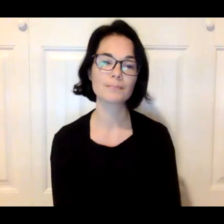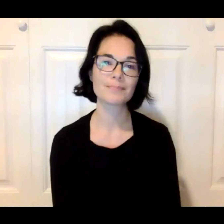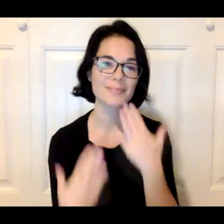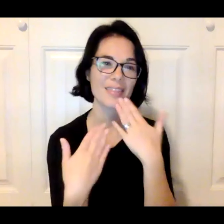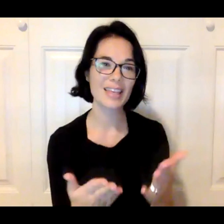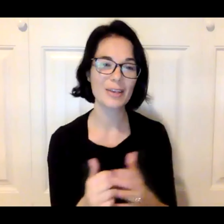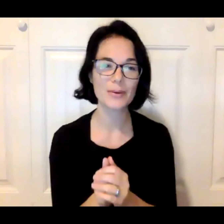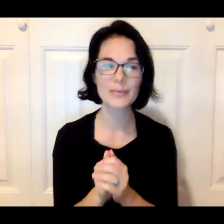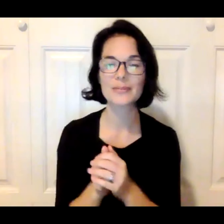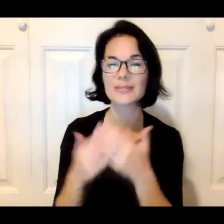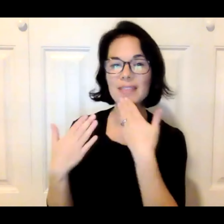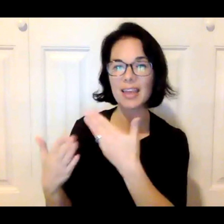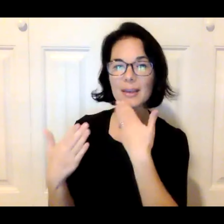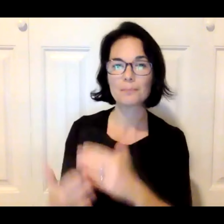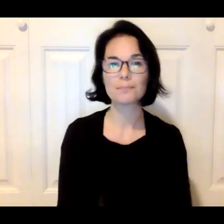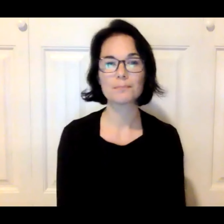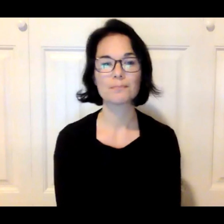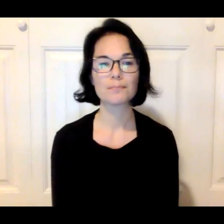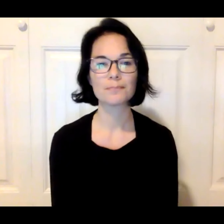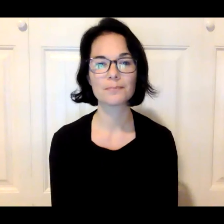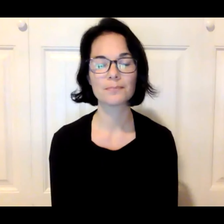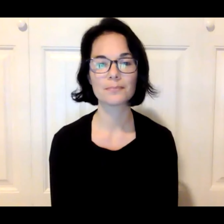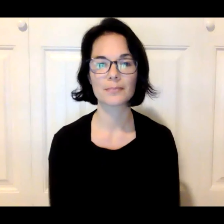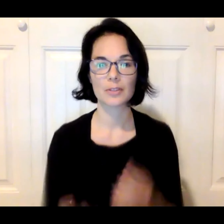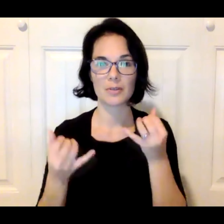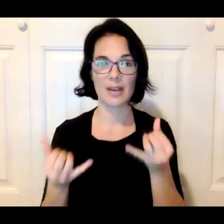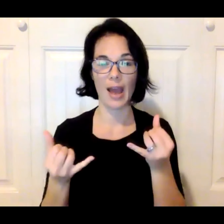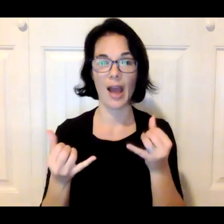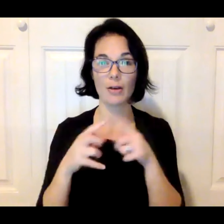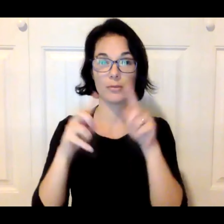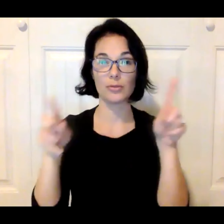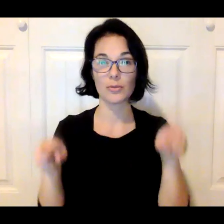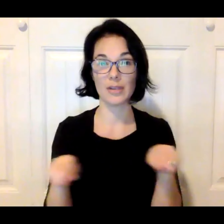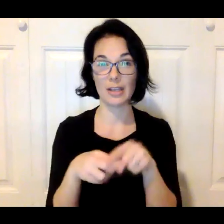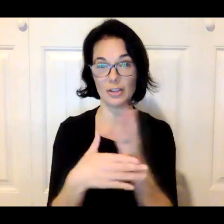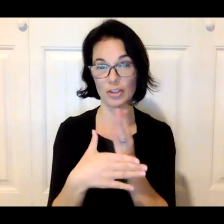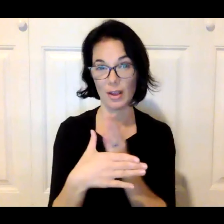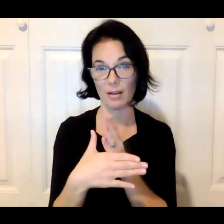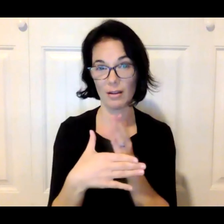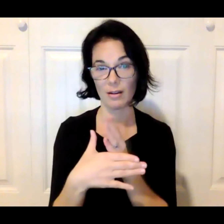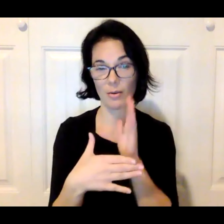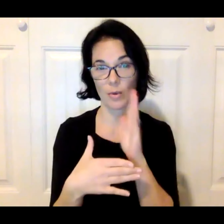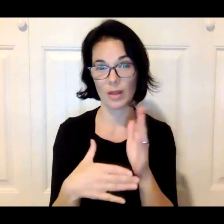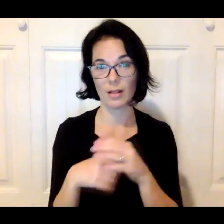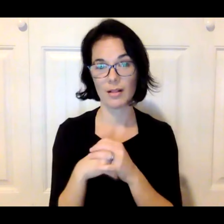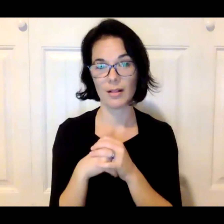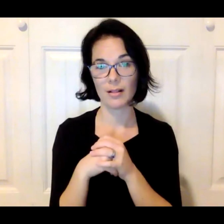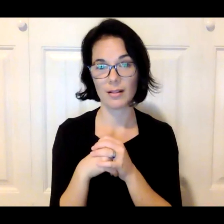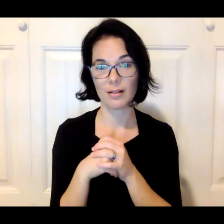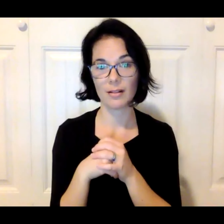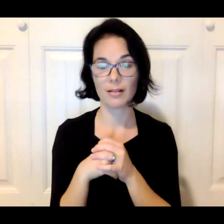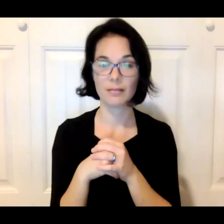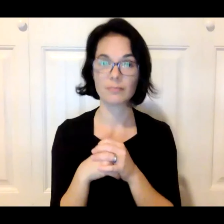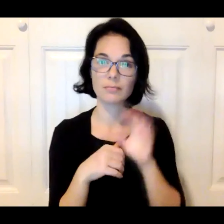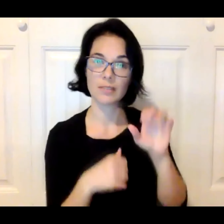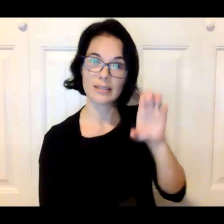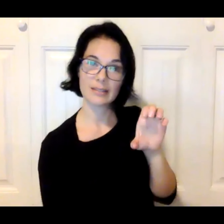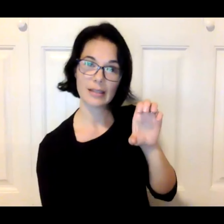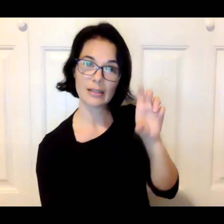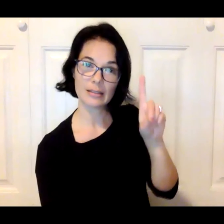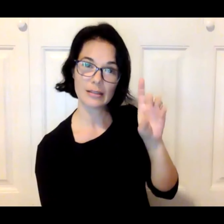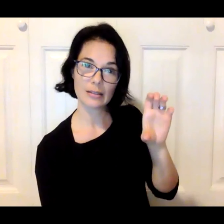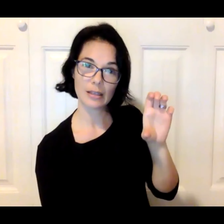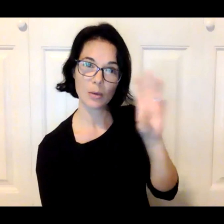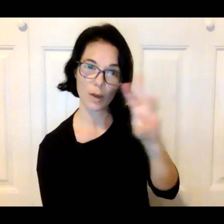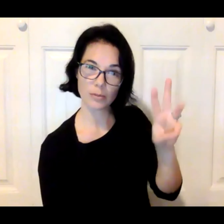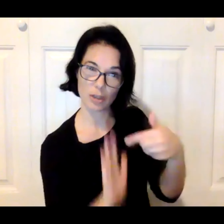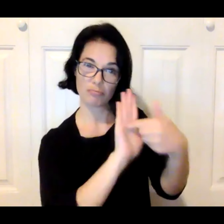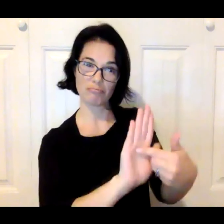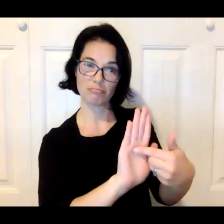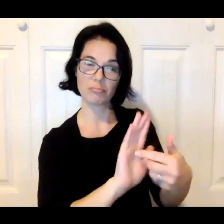because the respiratory droplets are the main way it’s spread. Outdoors is a lot less risky, as